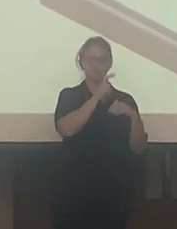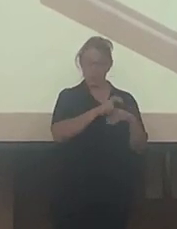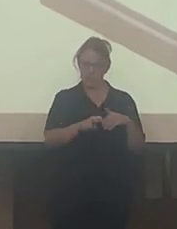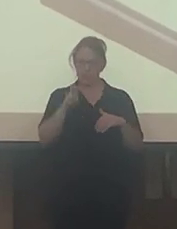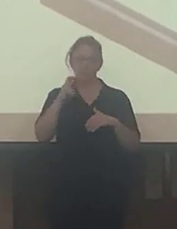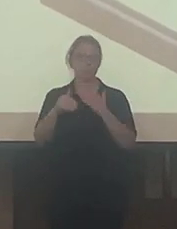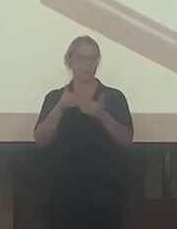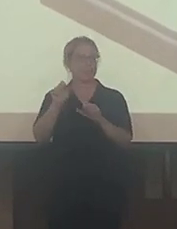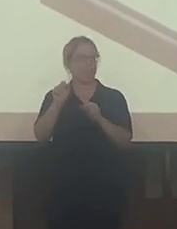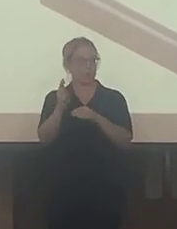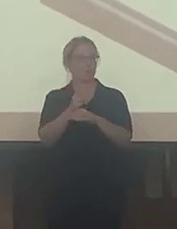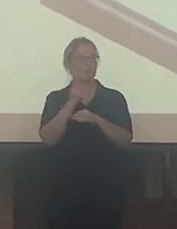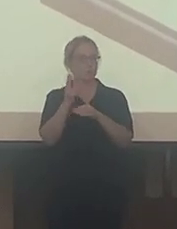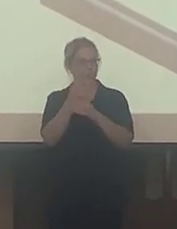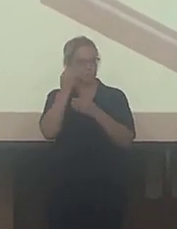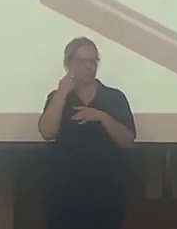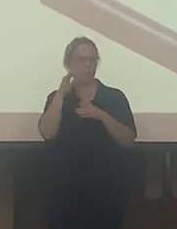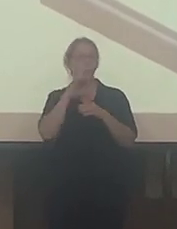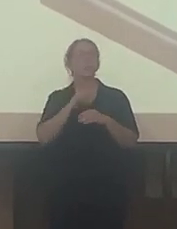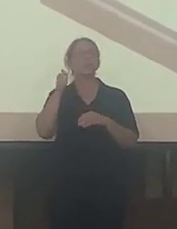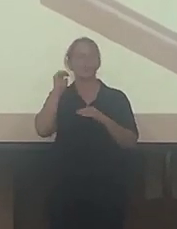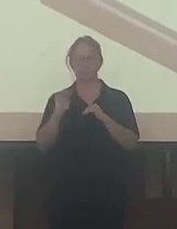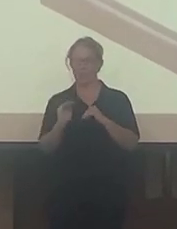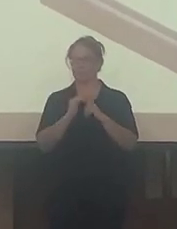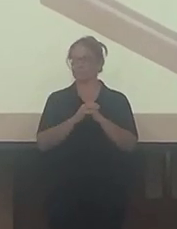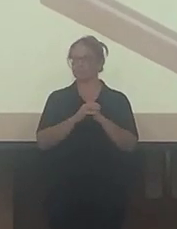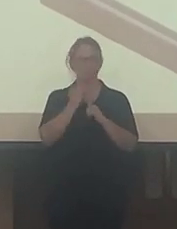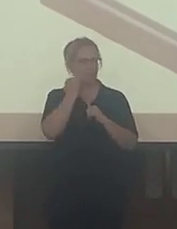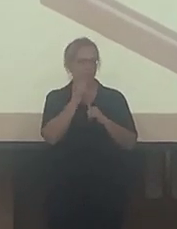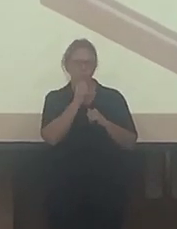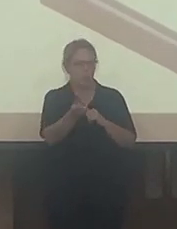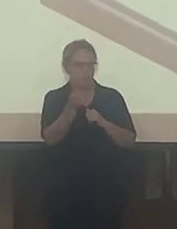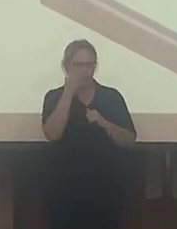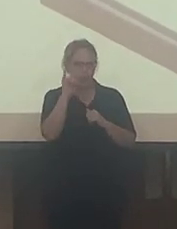this information for your older child and if you don't understand the iep there's there's